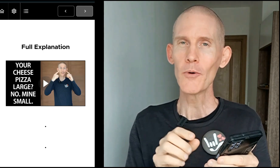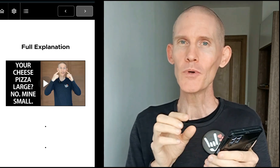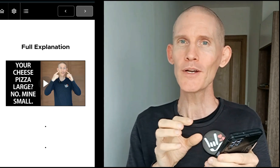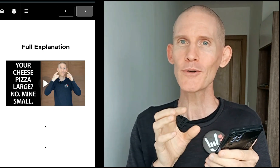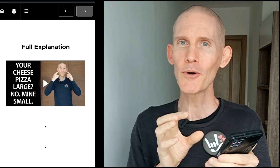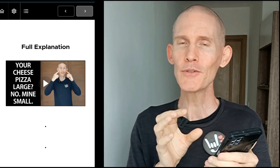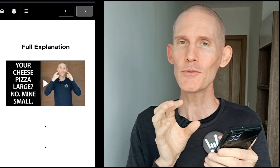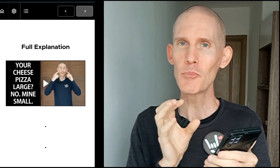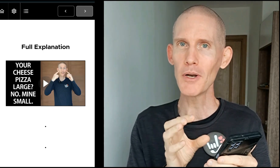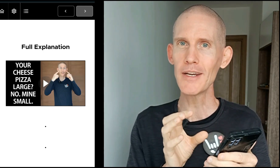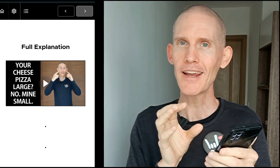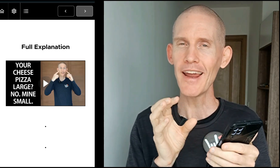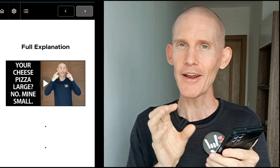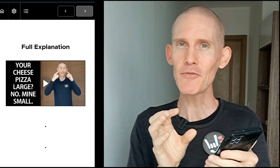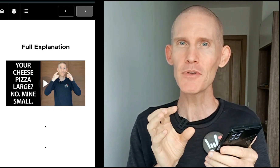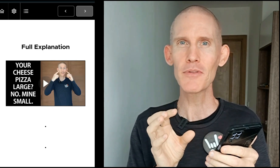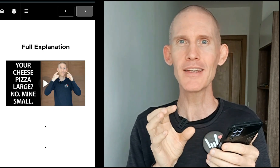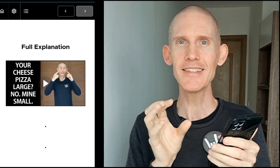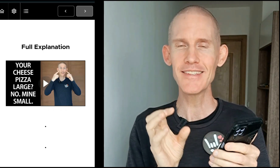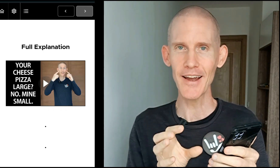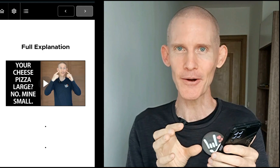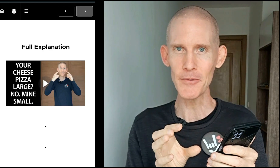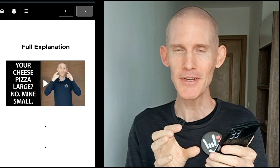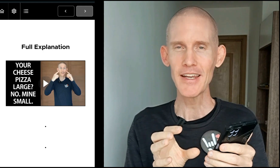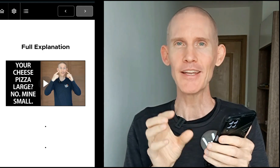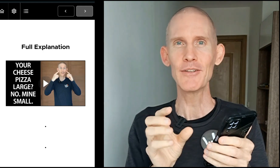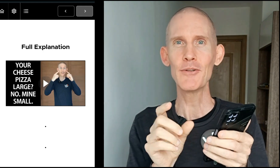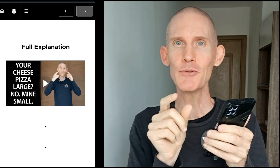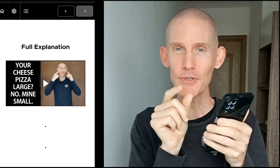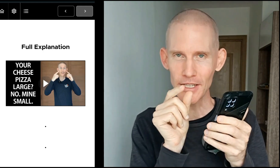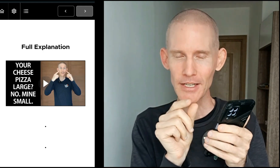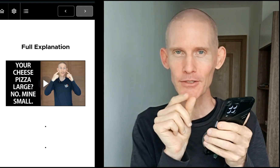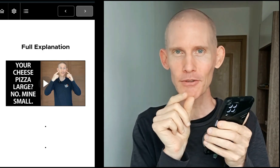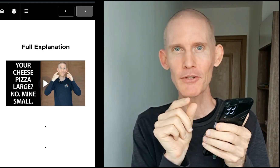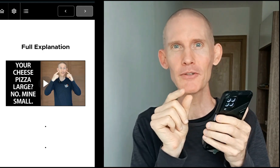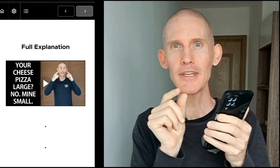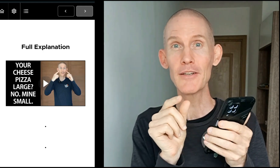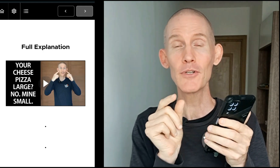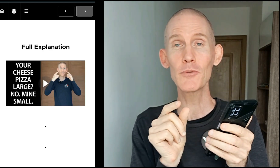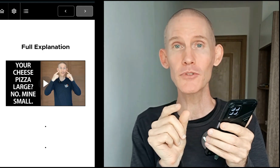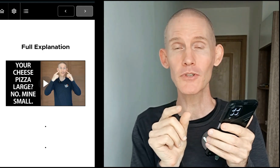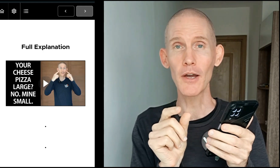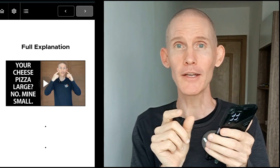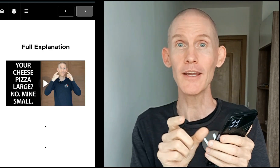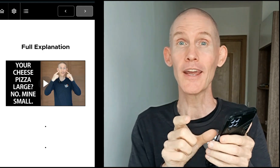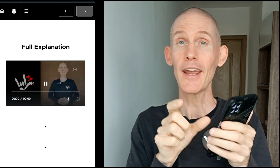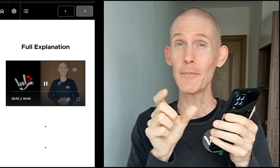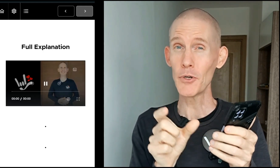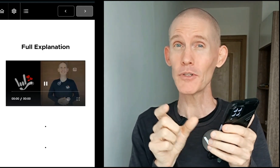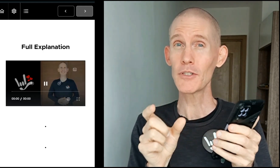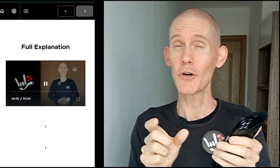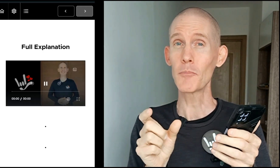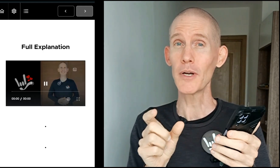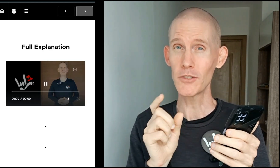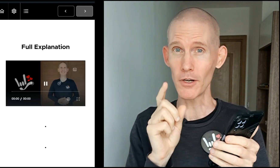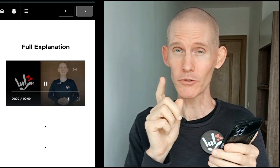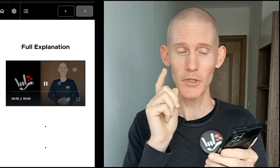we are going to break everything down into each little individual sign and build it chunk by chunk